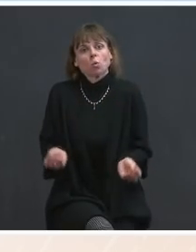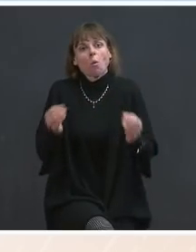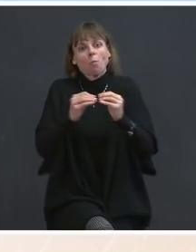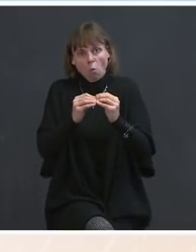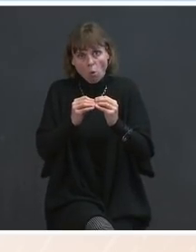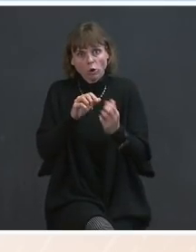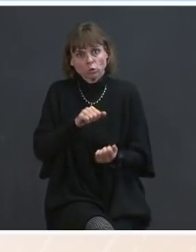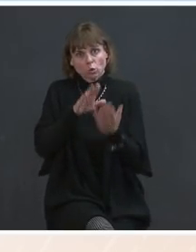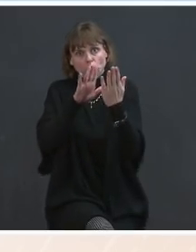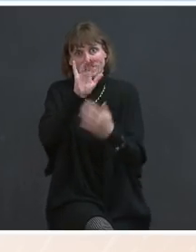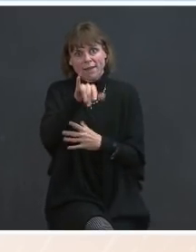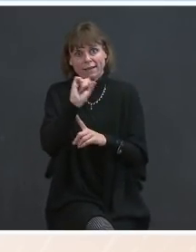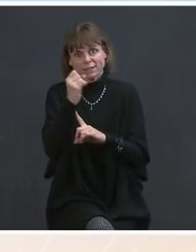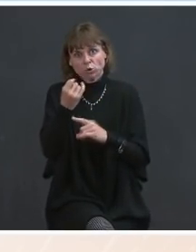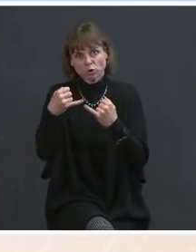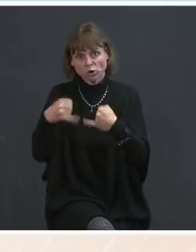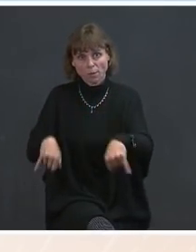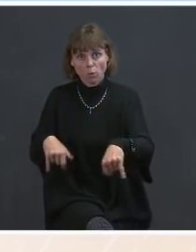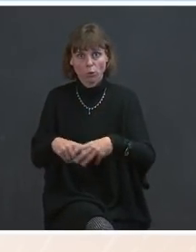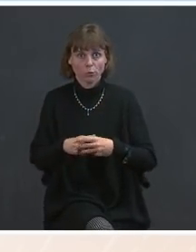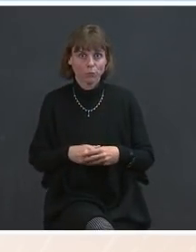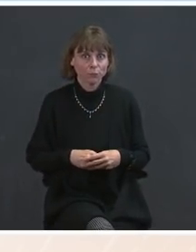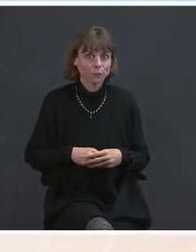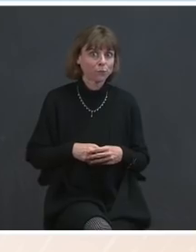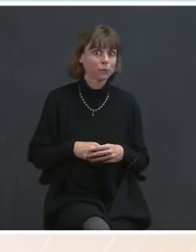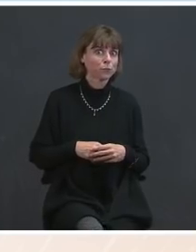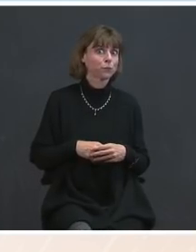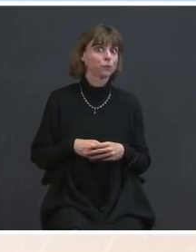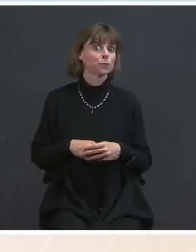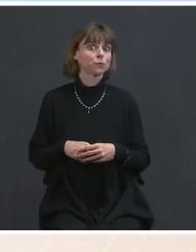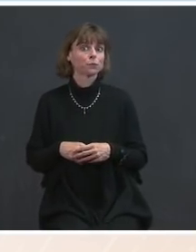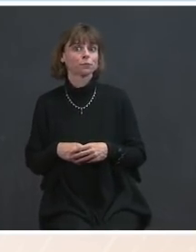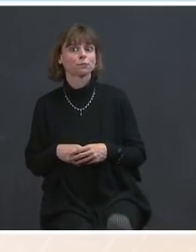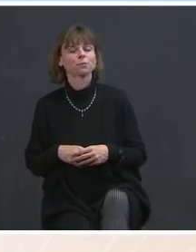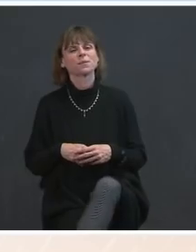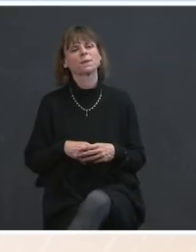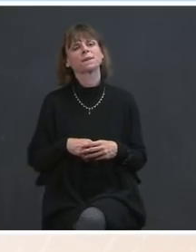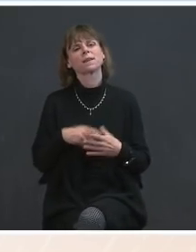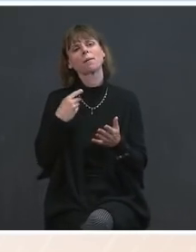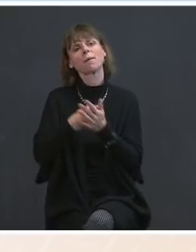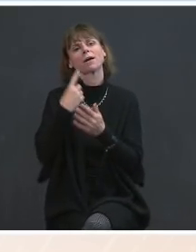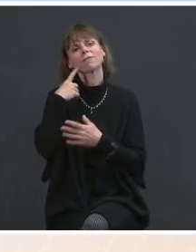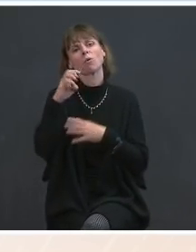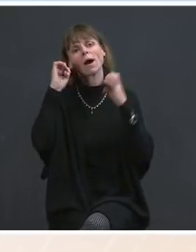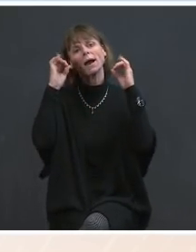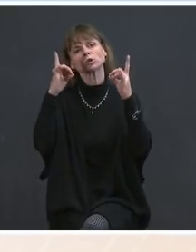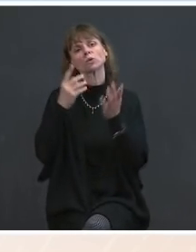The Press: Okay. Just one more, real quick. For the $130 billion in education funding, one of the big issues with past pots of ed funding